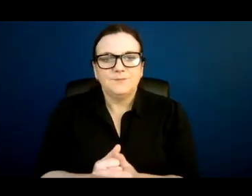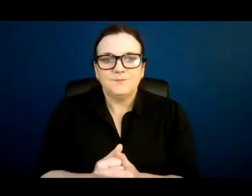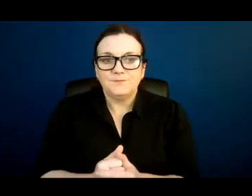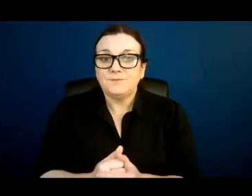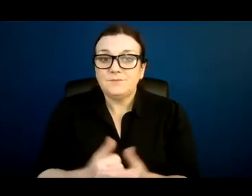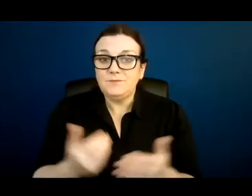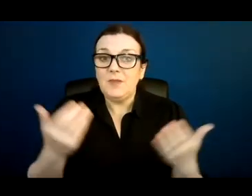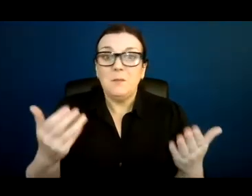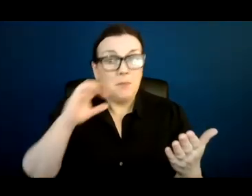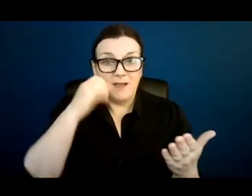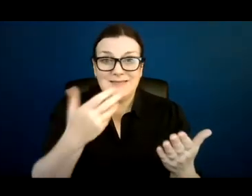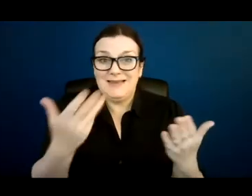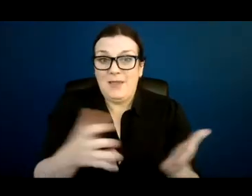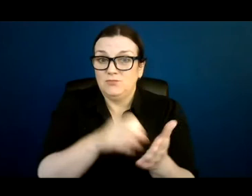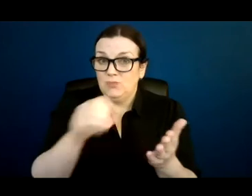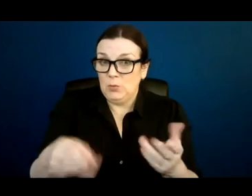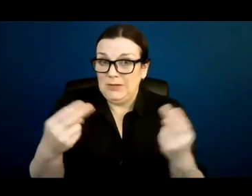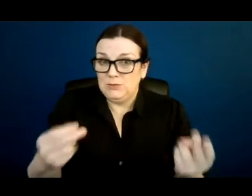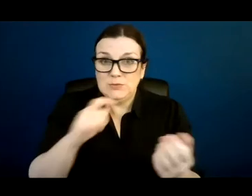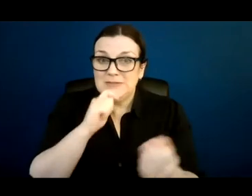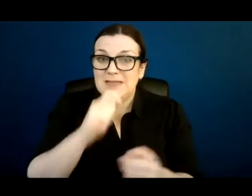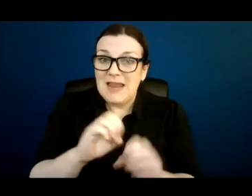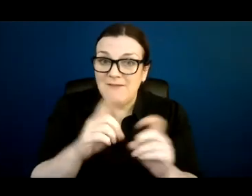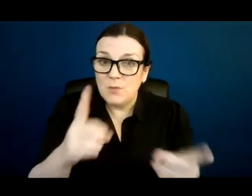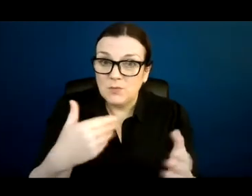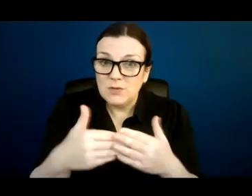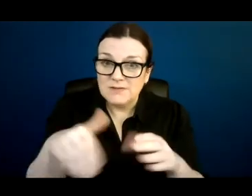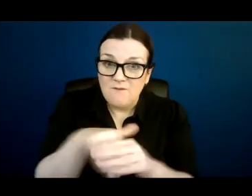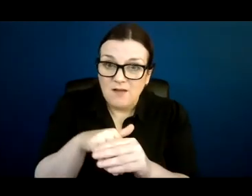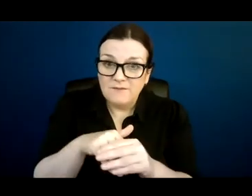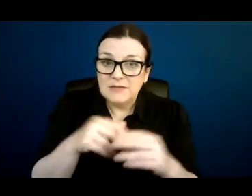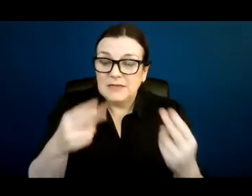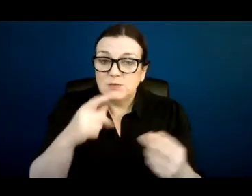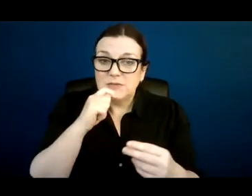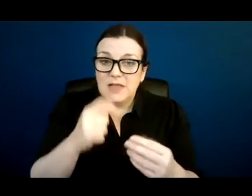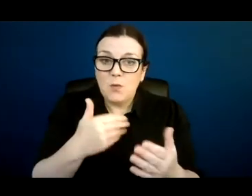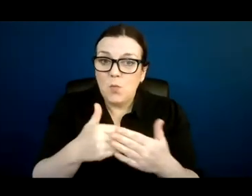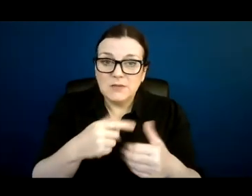have to tell everybody what's involved. Like what are the assets, what is the intention.